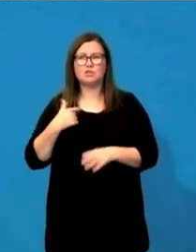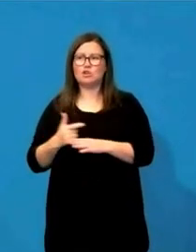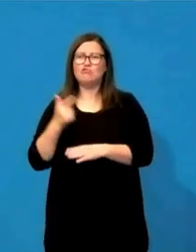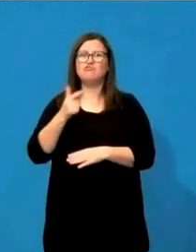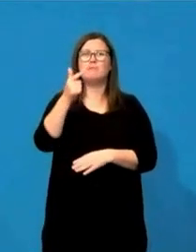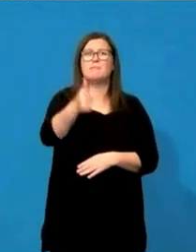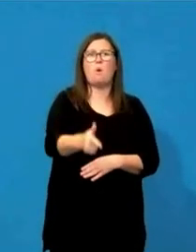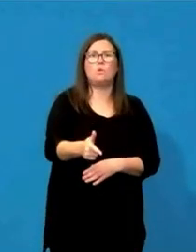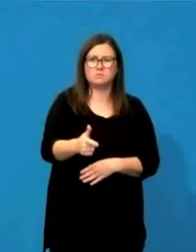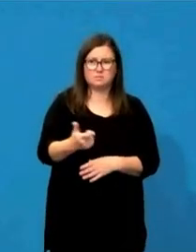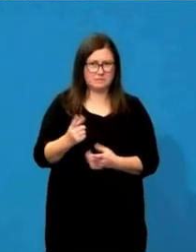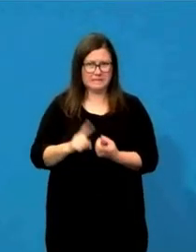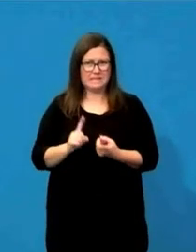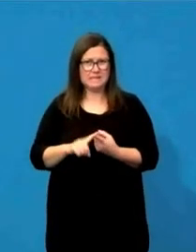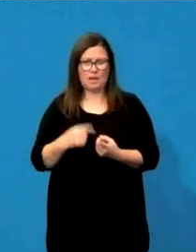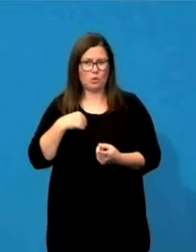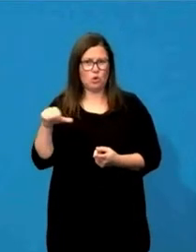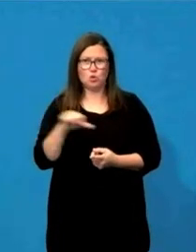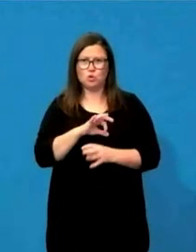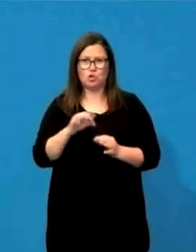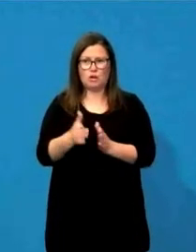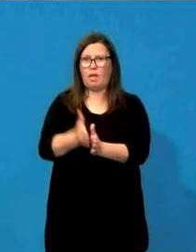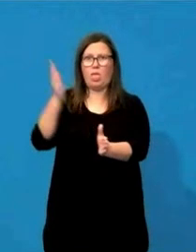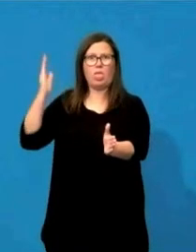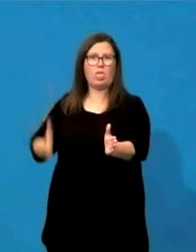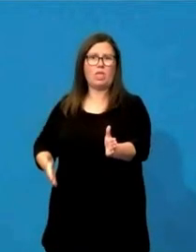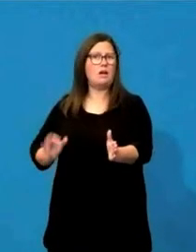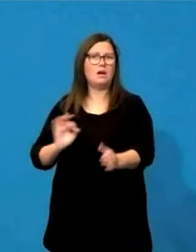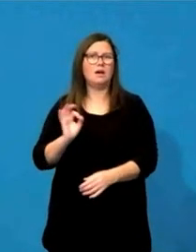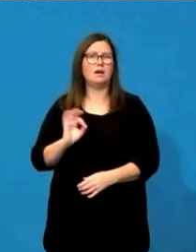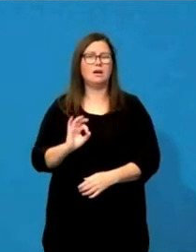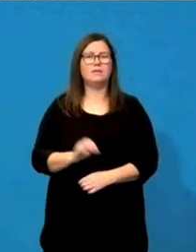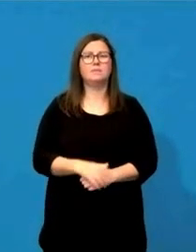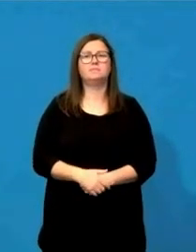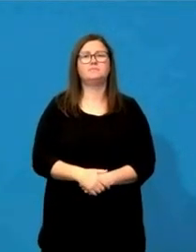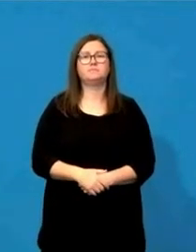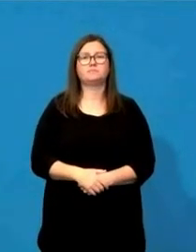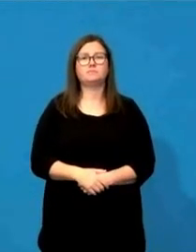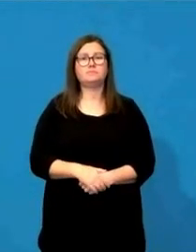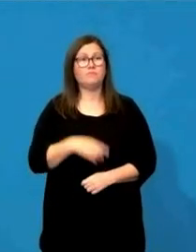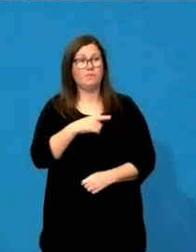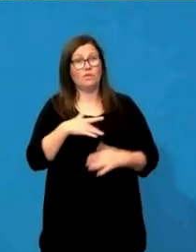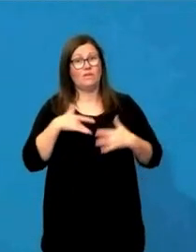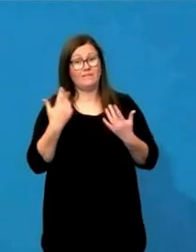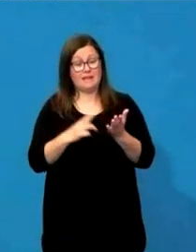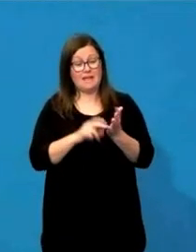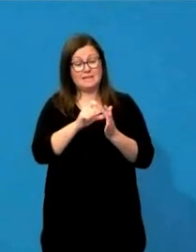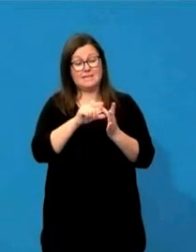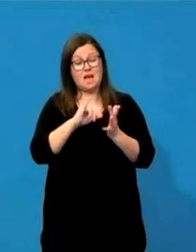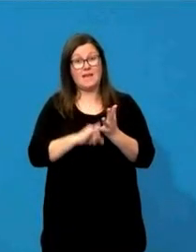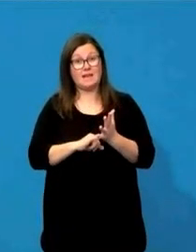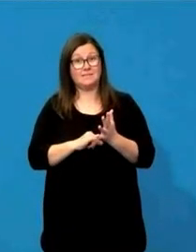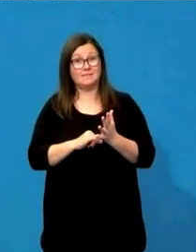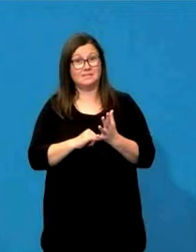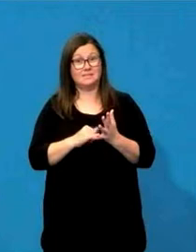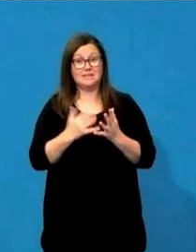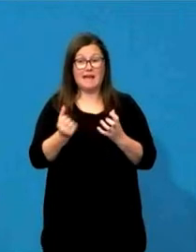And do you feel that the NDIS is flexible for Ronita or for other people in